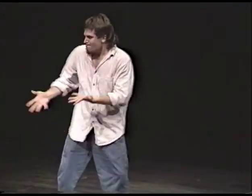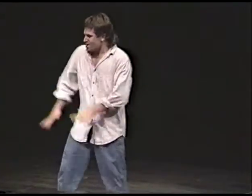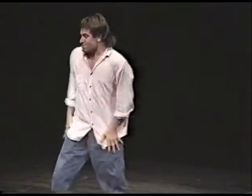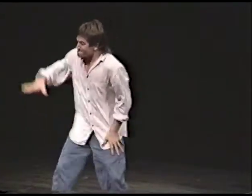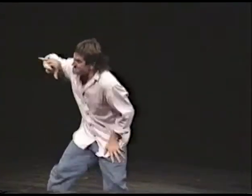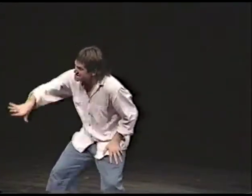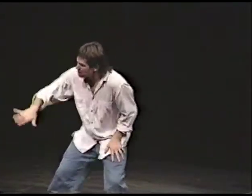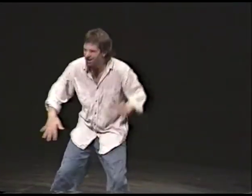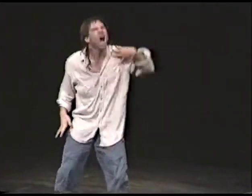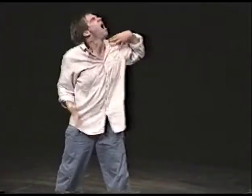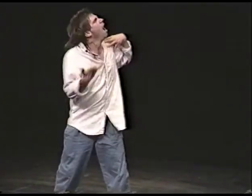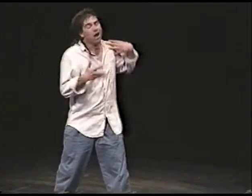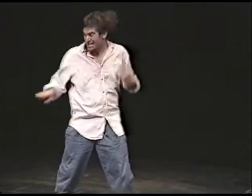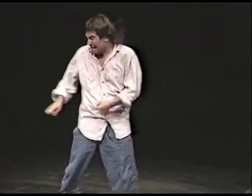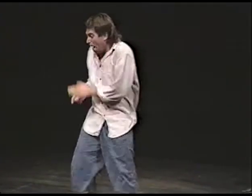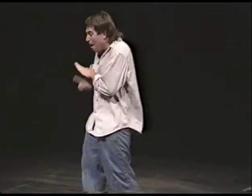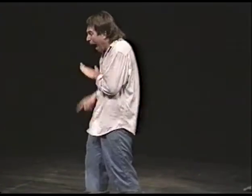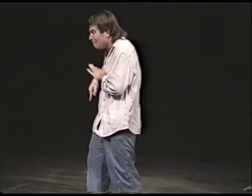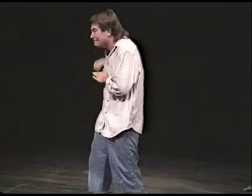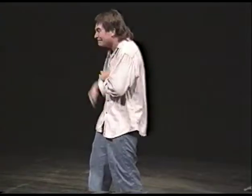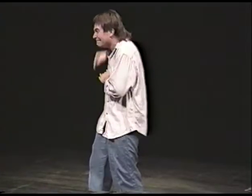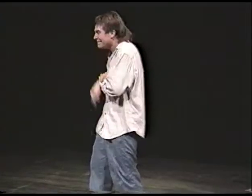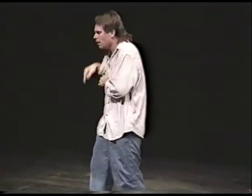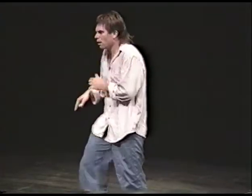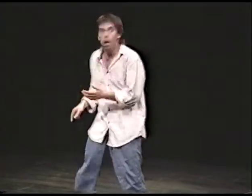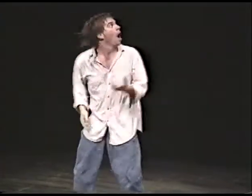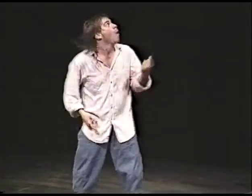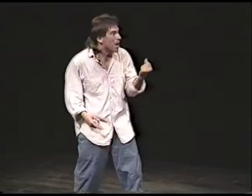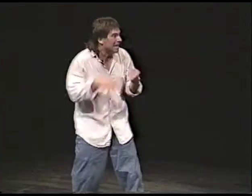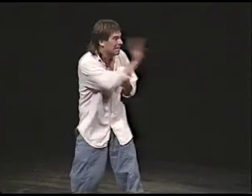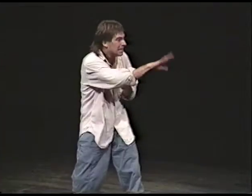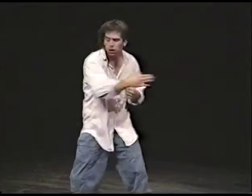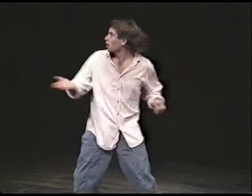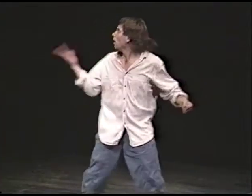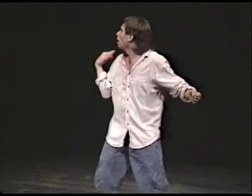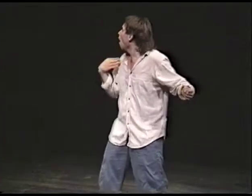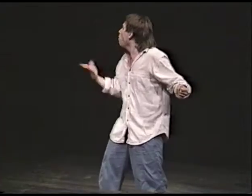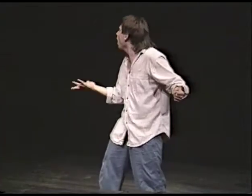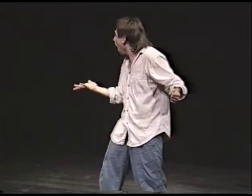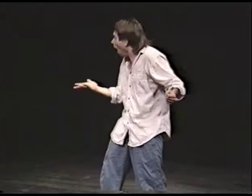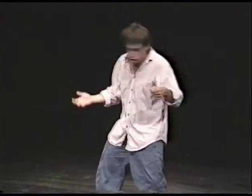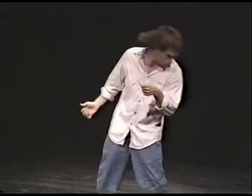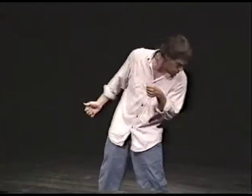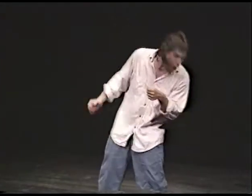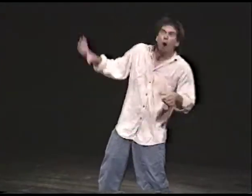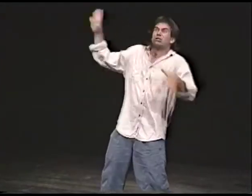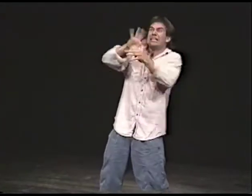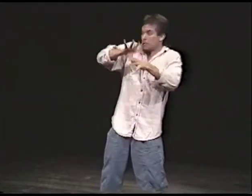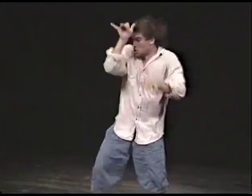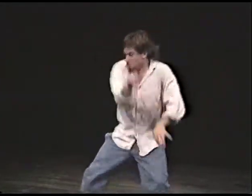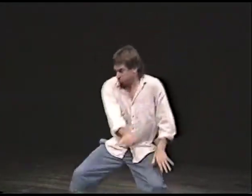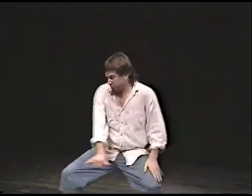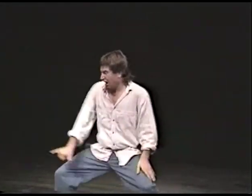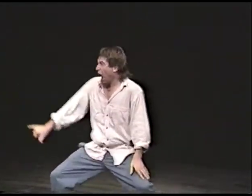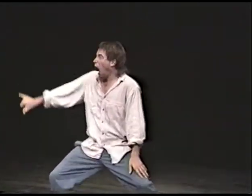You got to learn sign language. Hey, what's the problem? I dropped the bomb. What? He dropped the bomb. Shit.